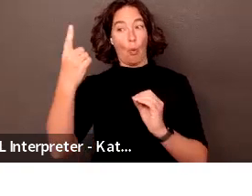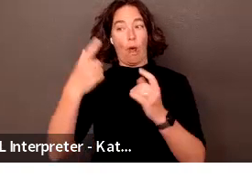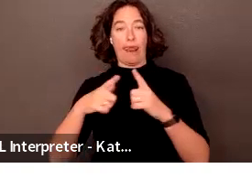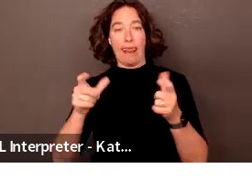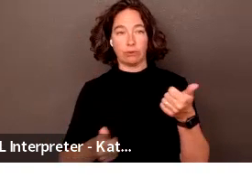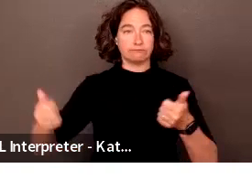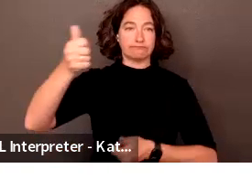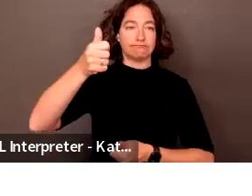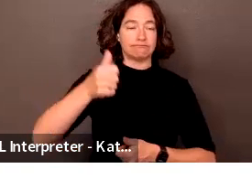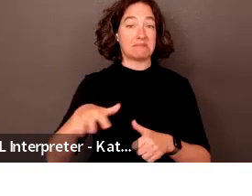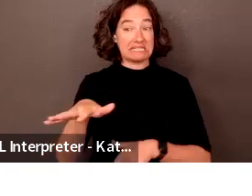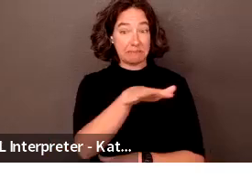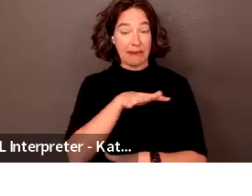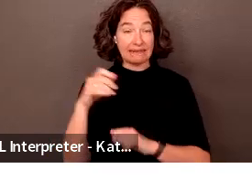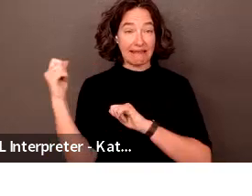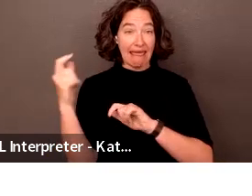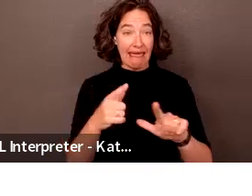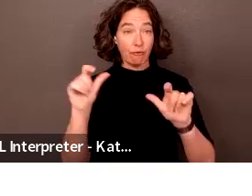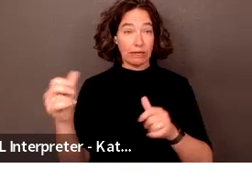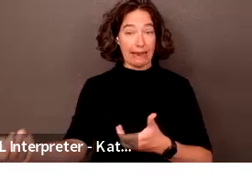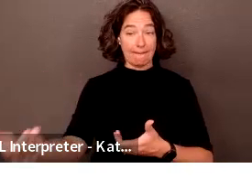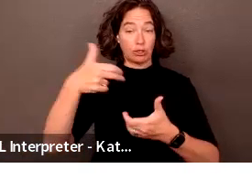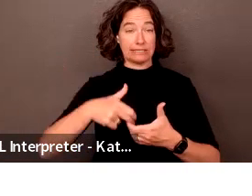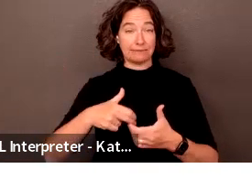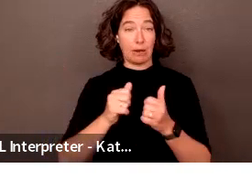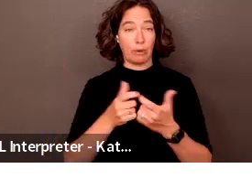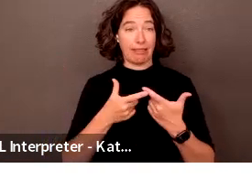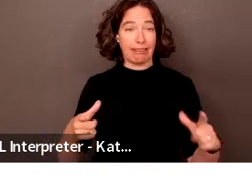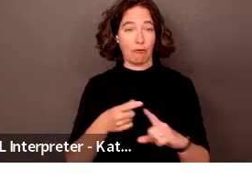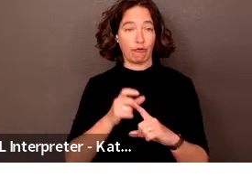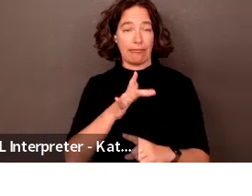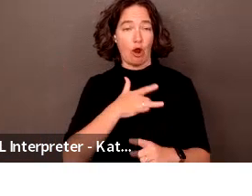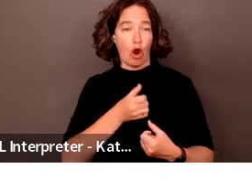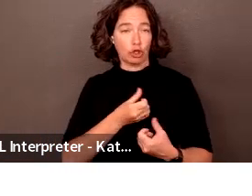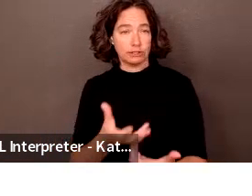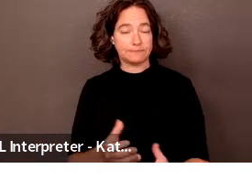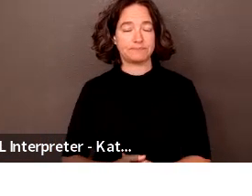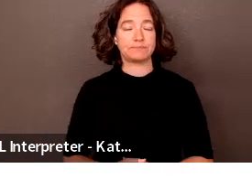your commitment to language justice. That's a simultaneous language and